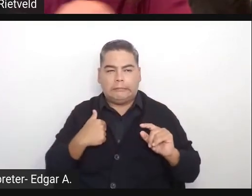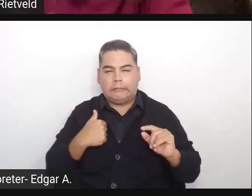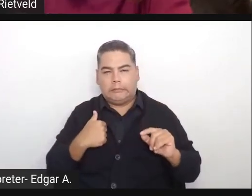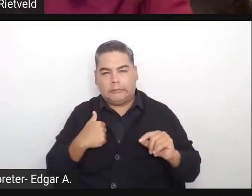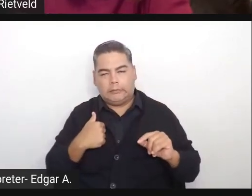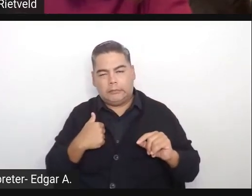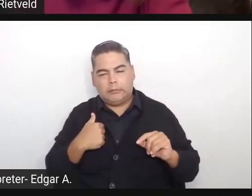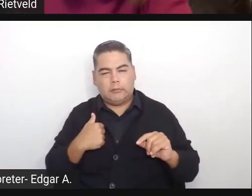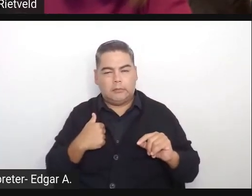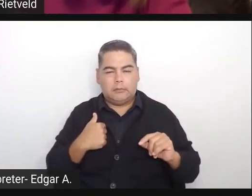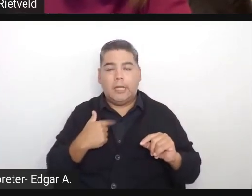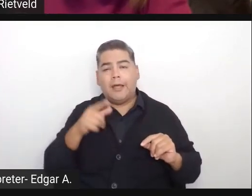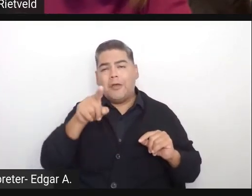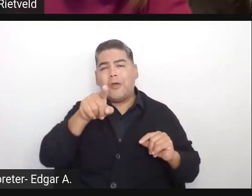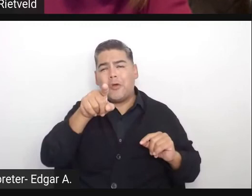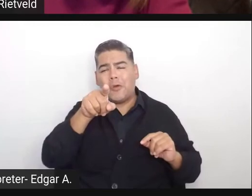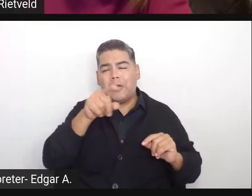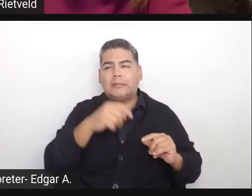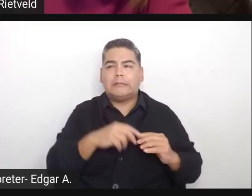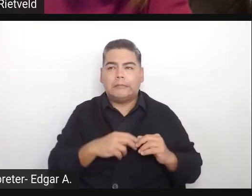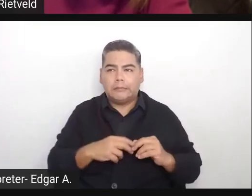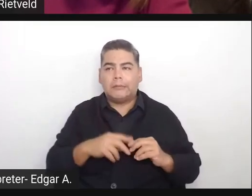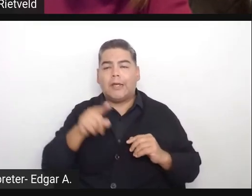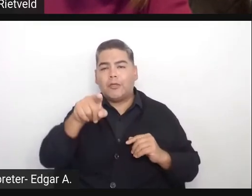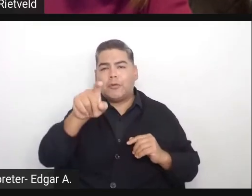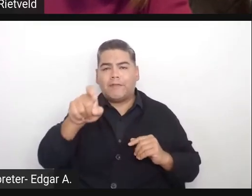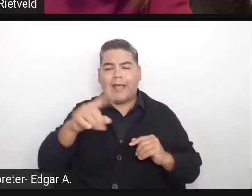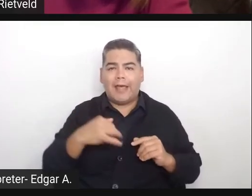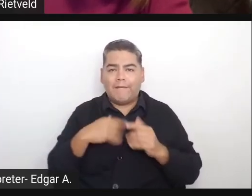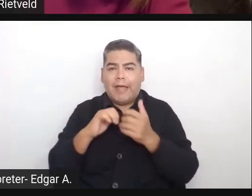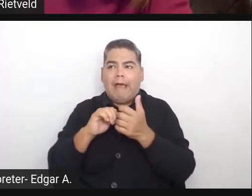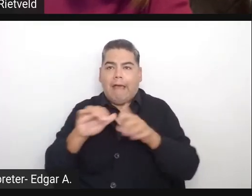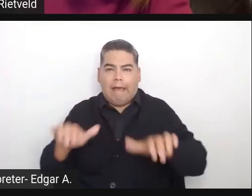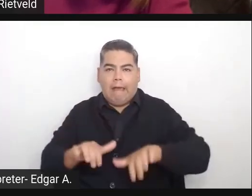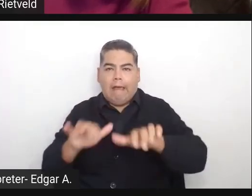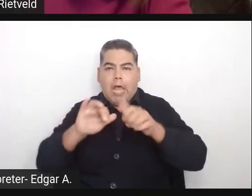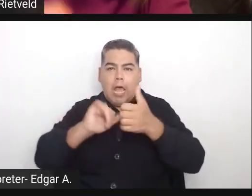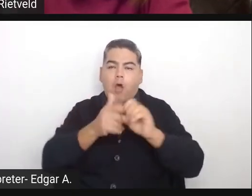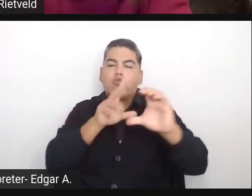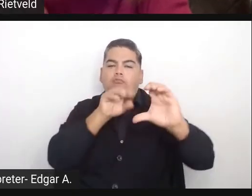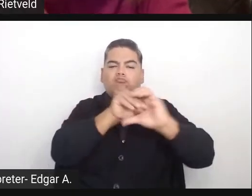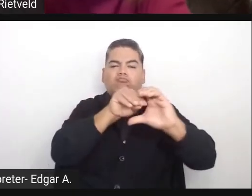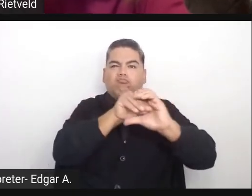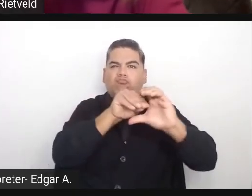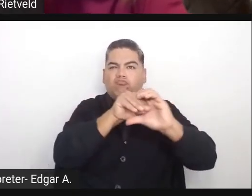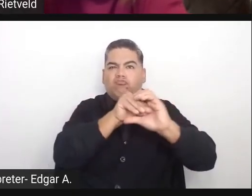You'd have to have some sort of mechanism for storing all of that in browser storage, which could get complicated.